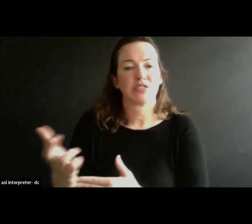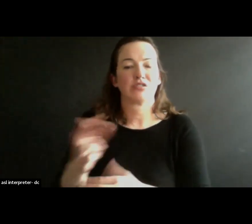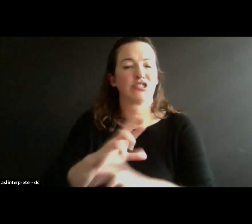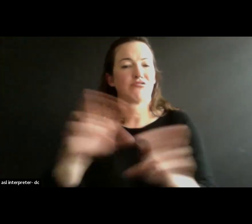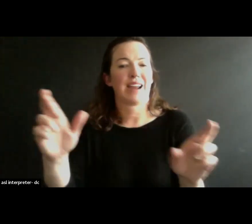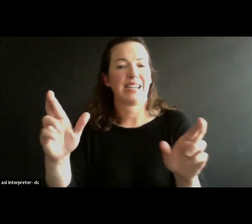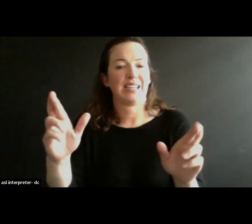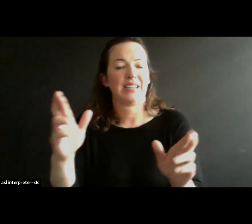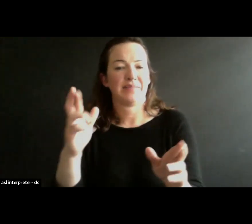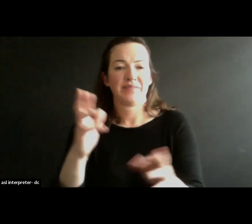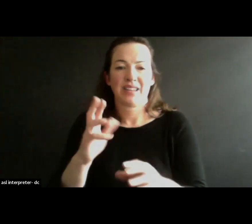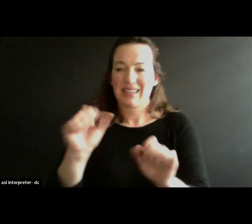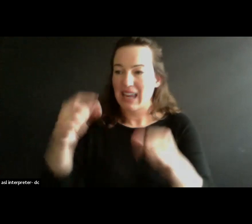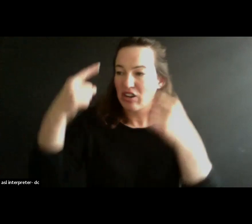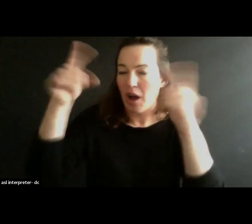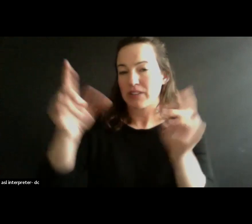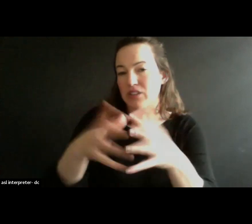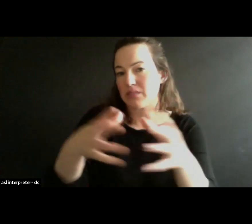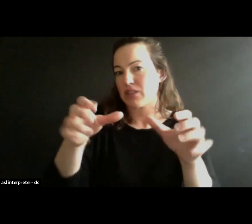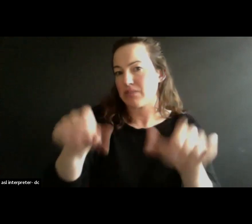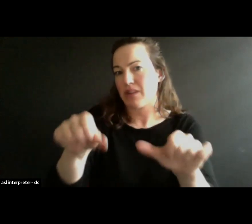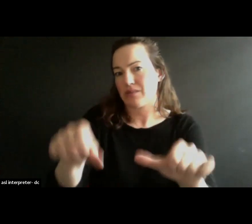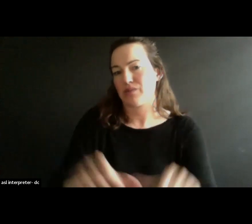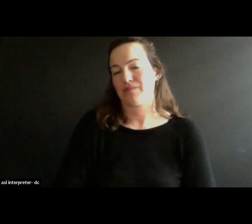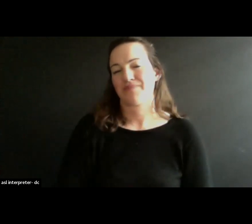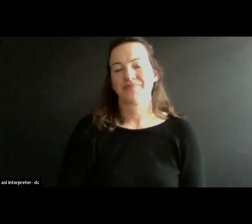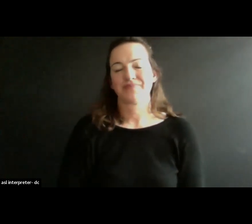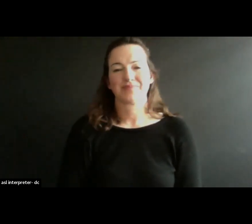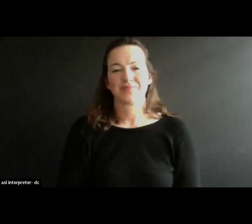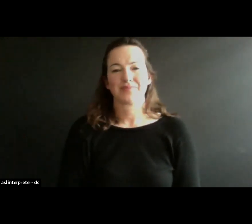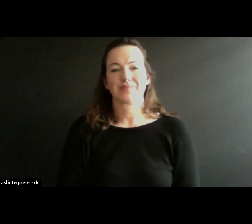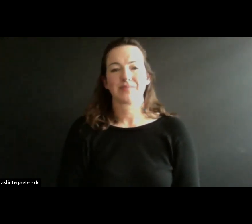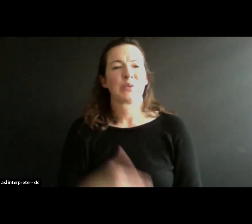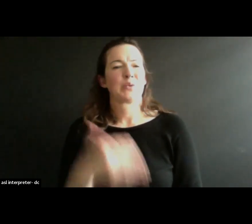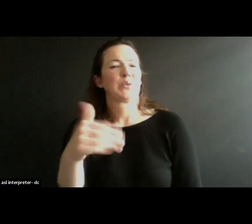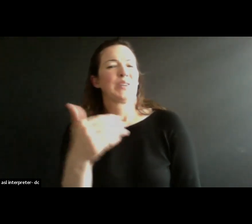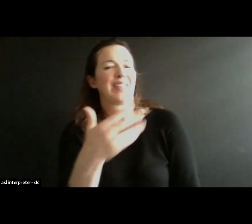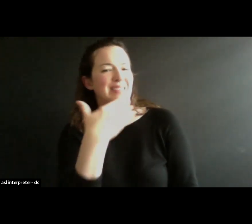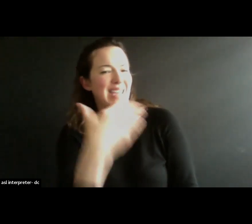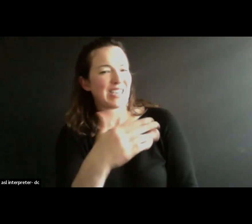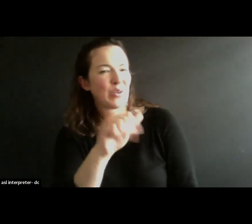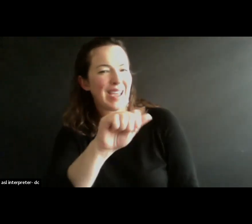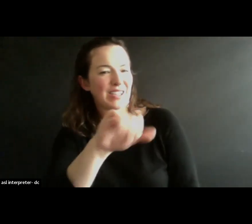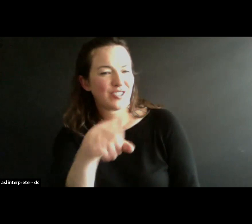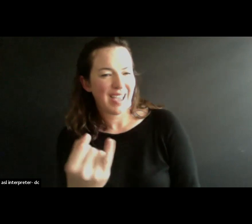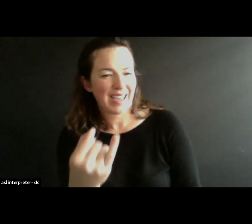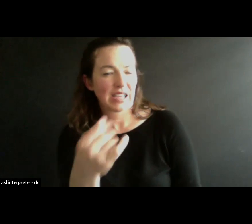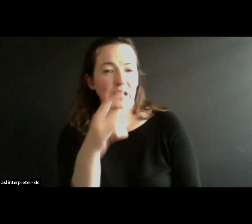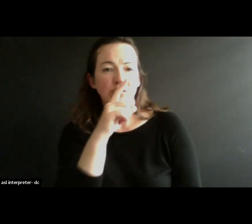sure that they can accomplish it as much. Thanks. Aj, I really like that. You start